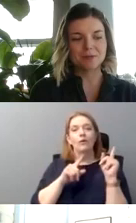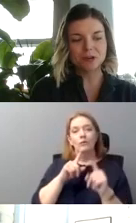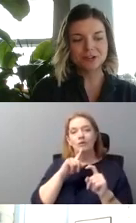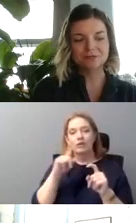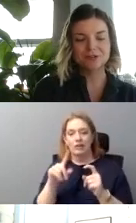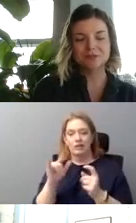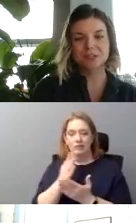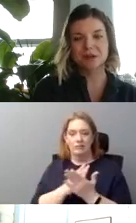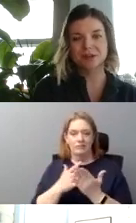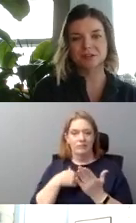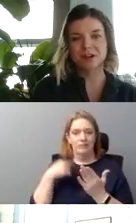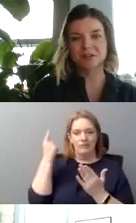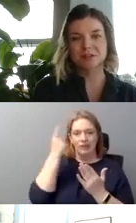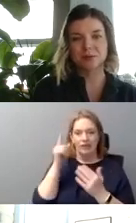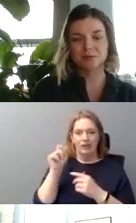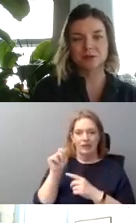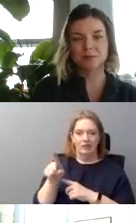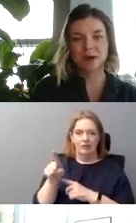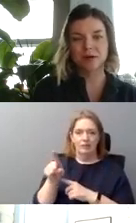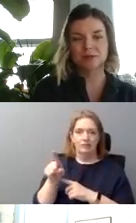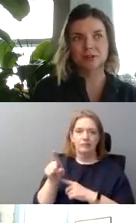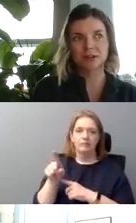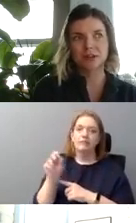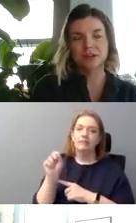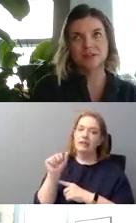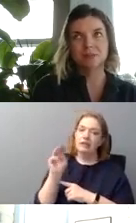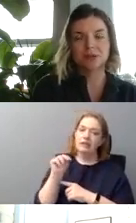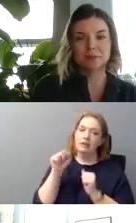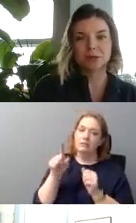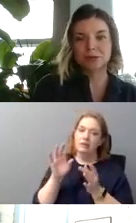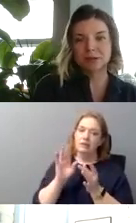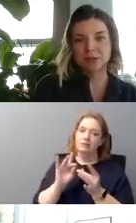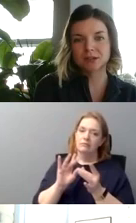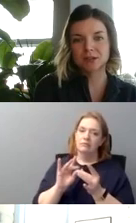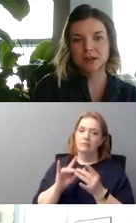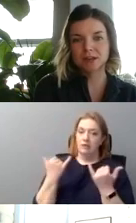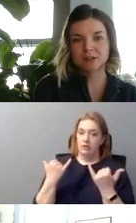I'm wondering if you, Sam can talk a little bit more about contemporary programming at